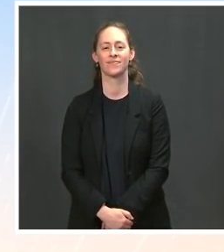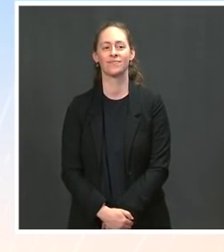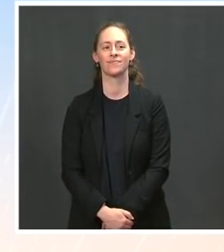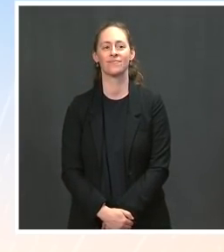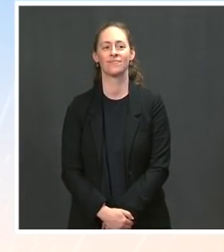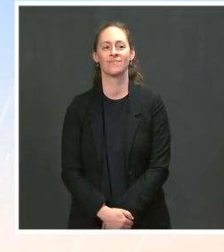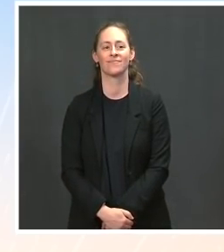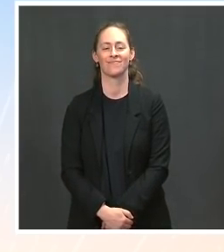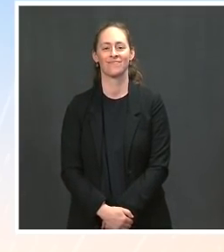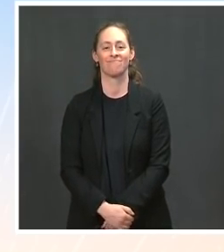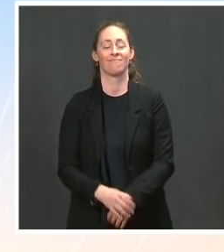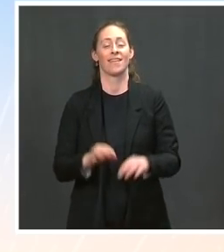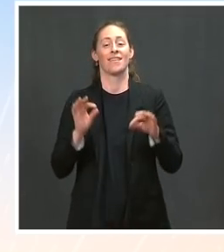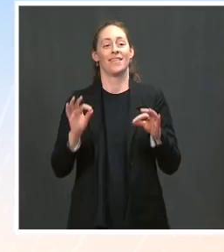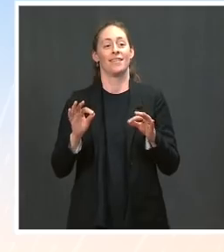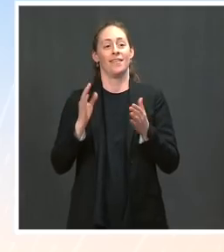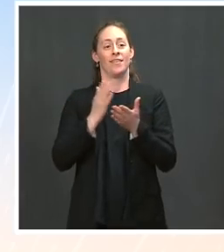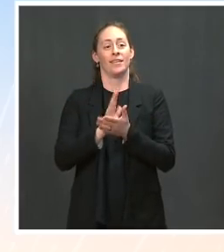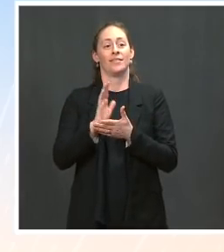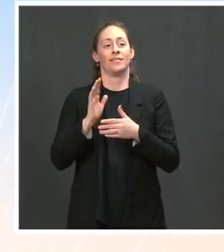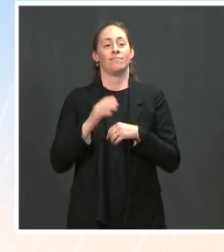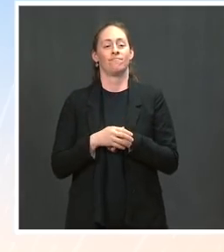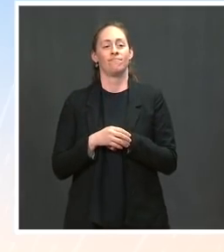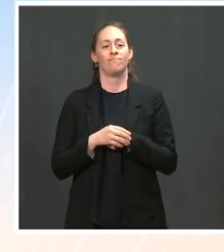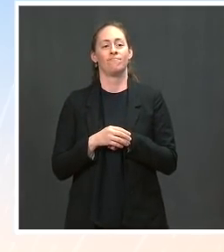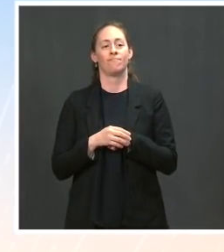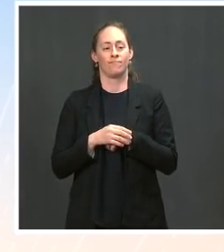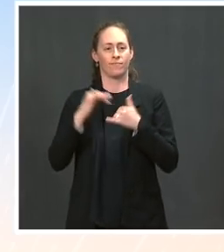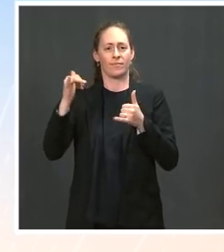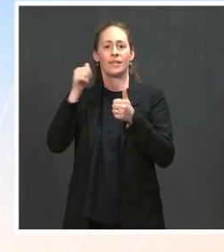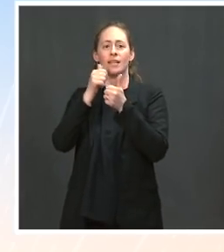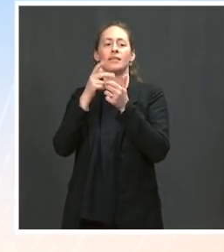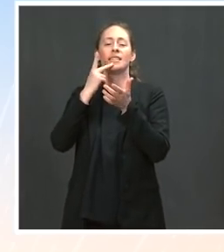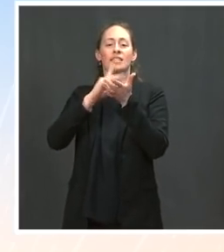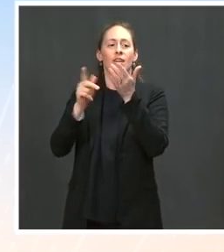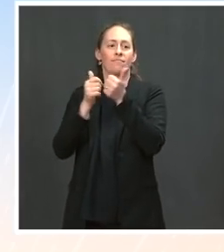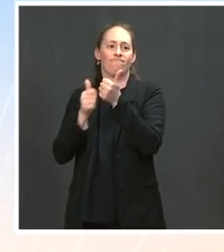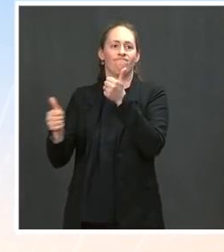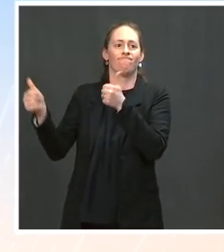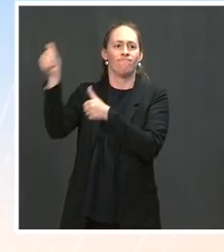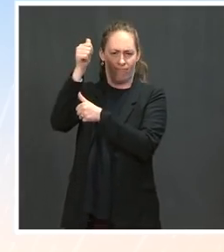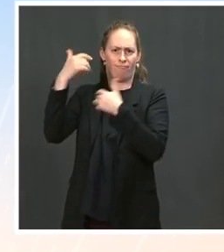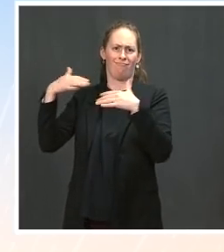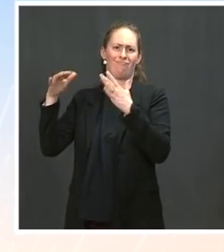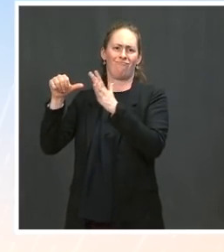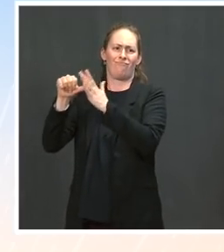All right, Secretary Fudge would have been impressed with that response this morning. We're all awake.